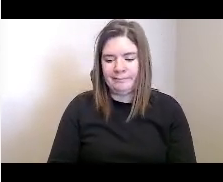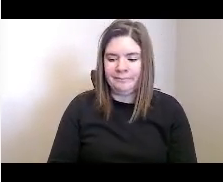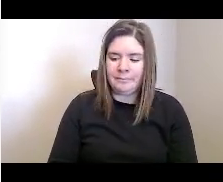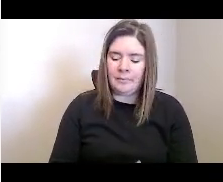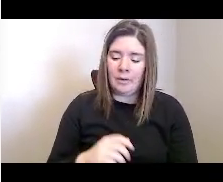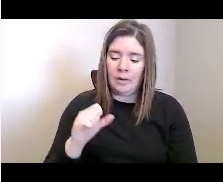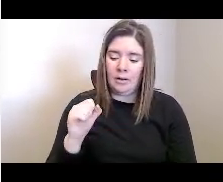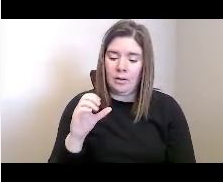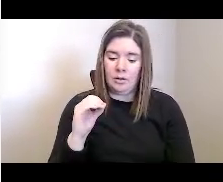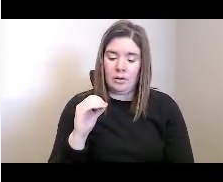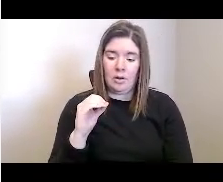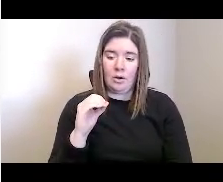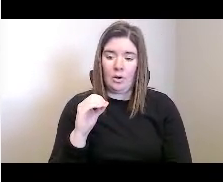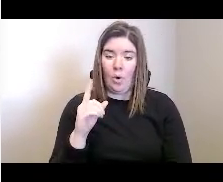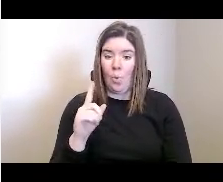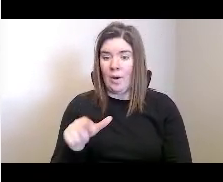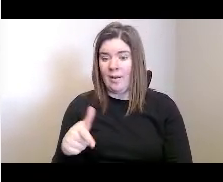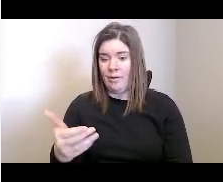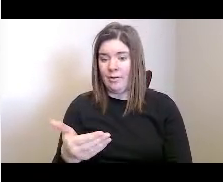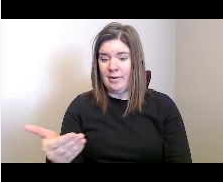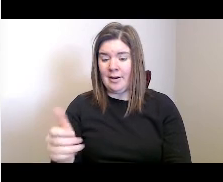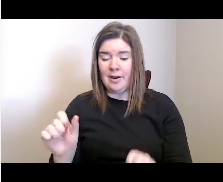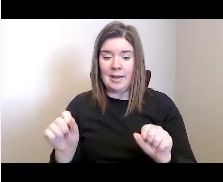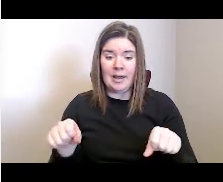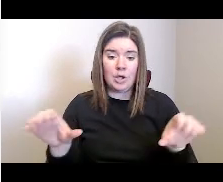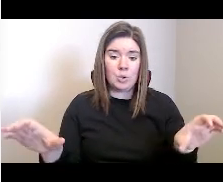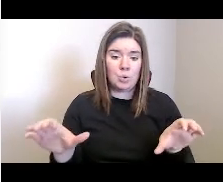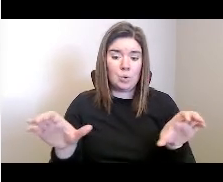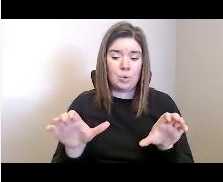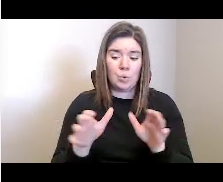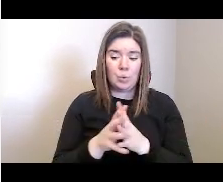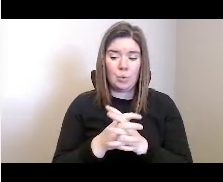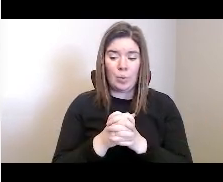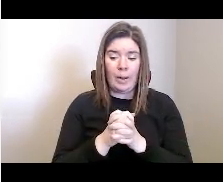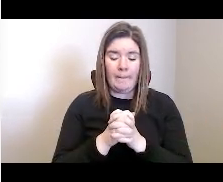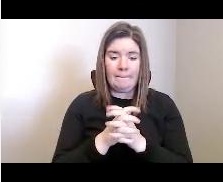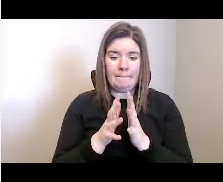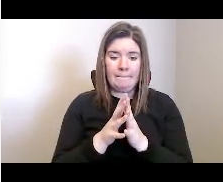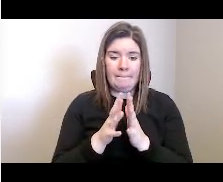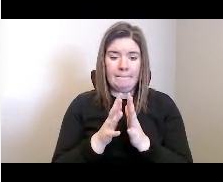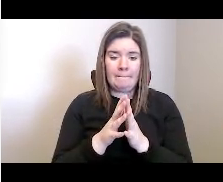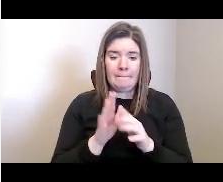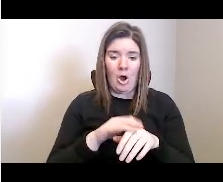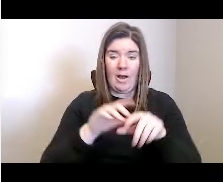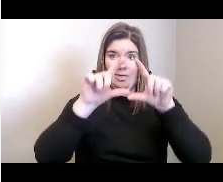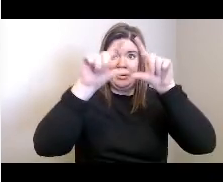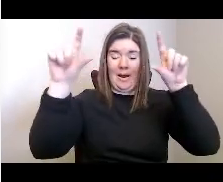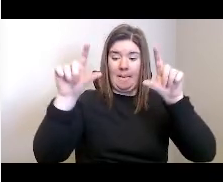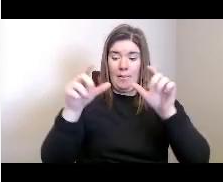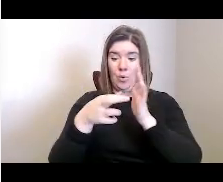There is one other thing that you can do that is on the review tab.